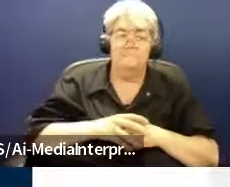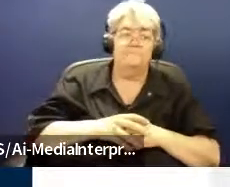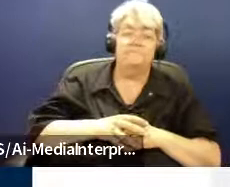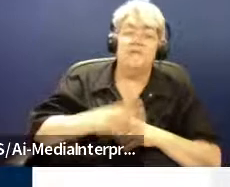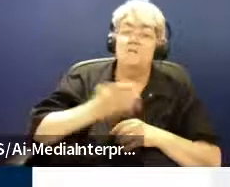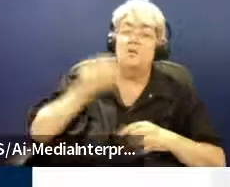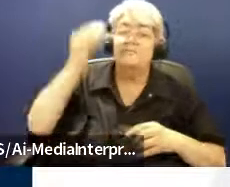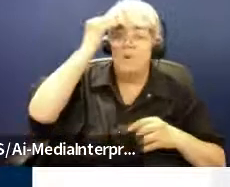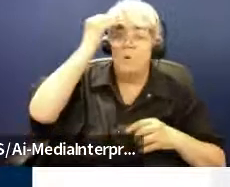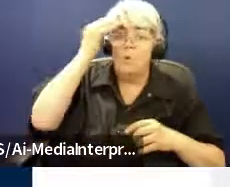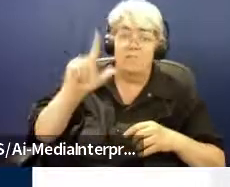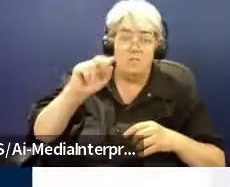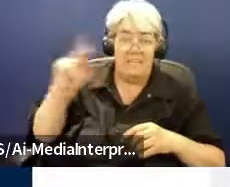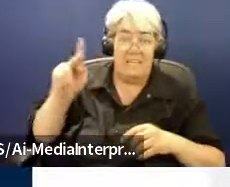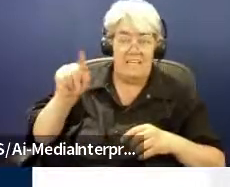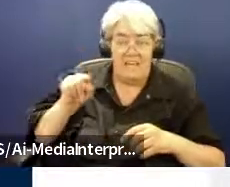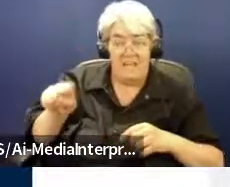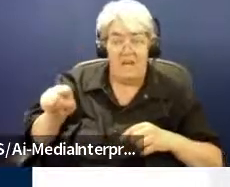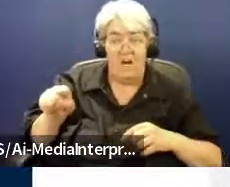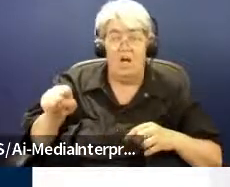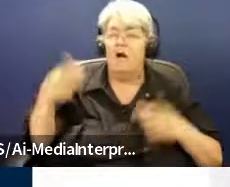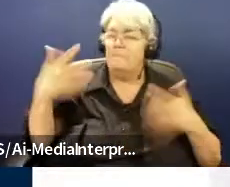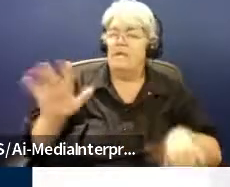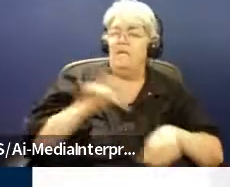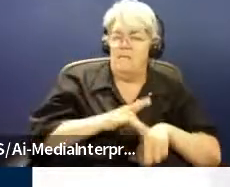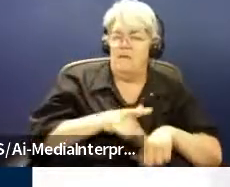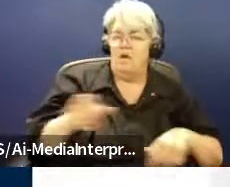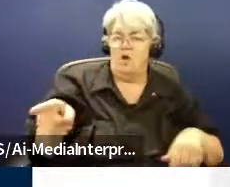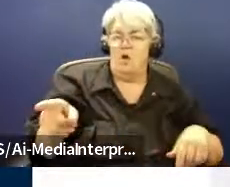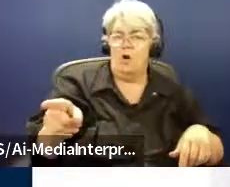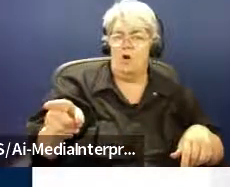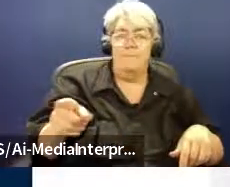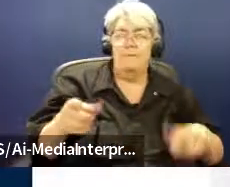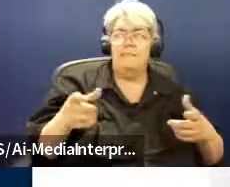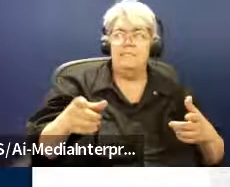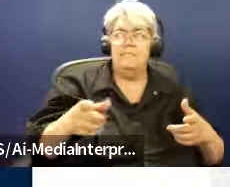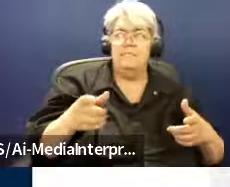Pacific hyperlink called a mailto link and it does distinguishable those and establishes between visited and